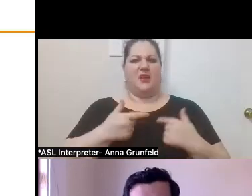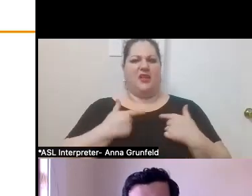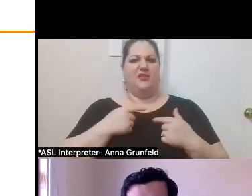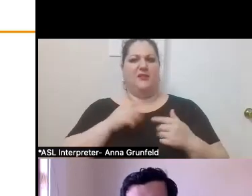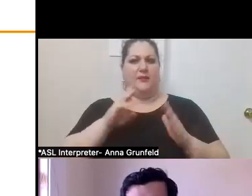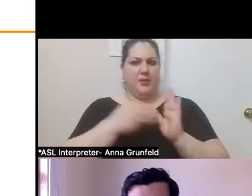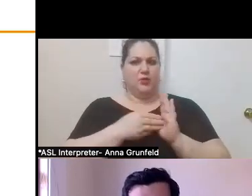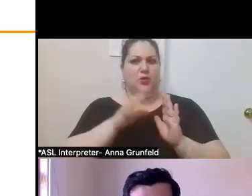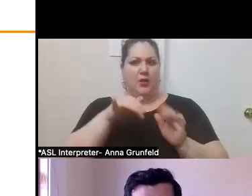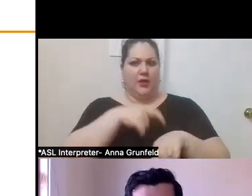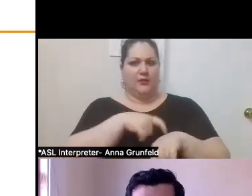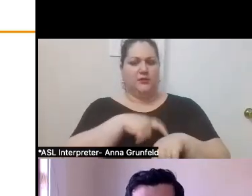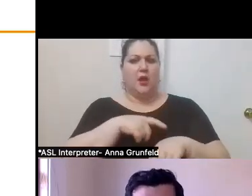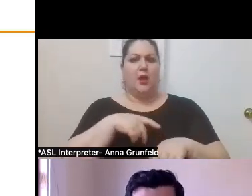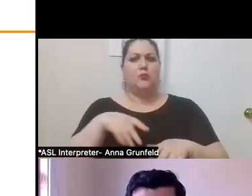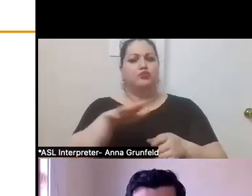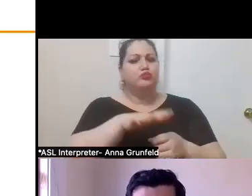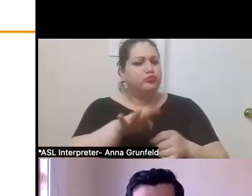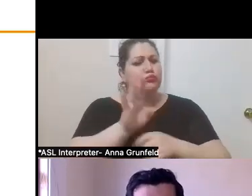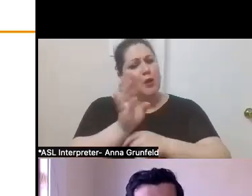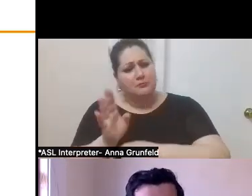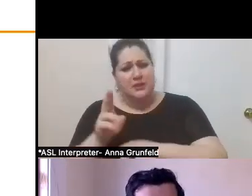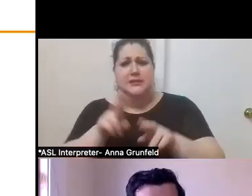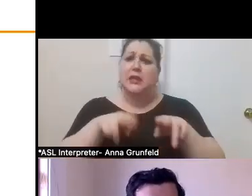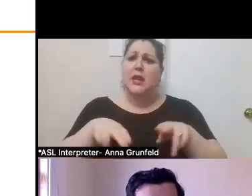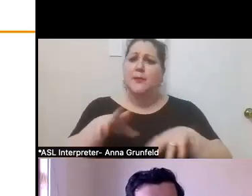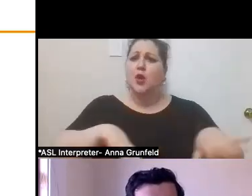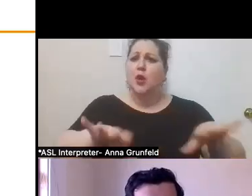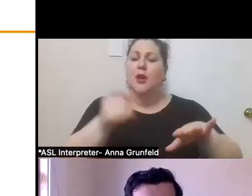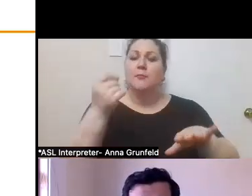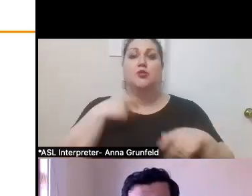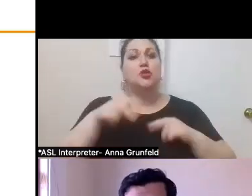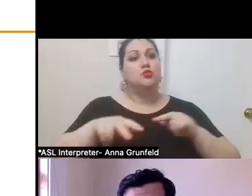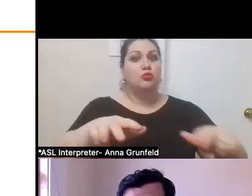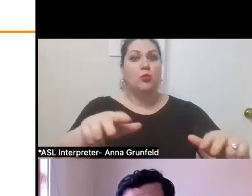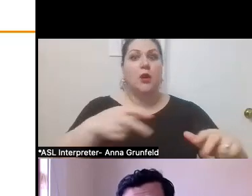You know, busy, busy neighborhood, but exhausting just walking around the streets. I couldn't enter stores.